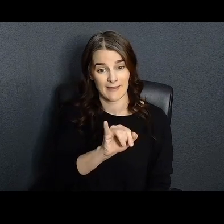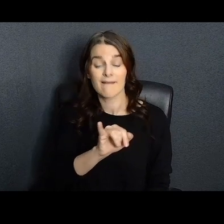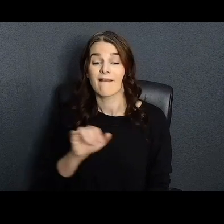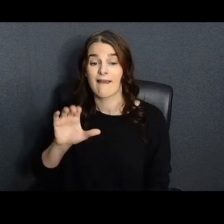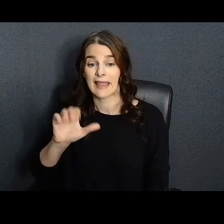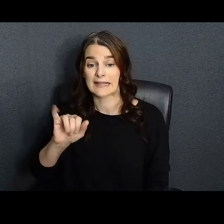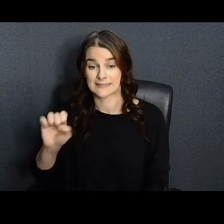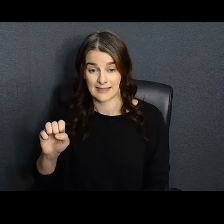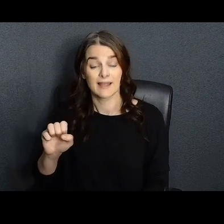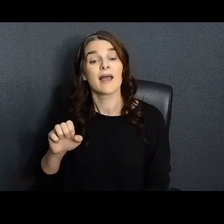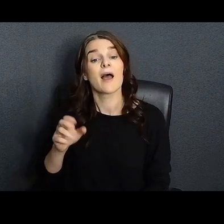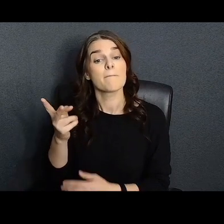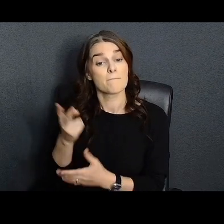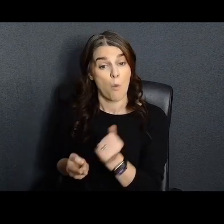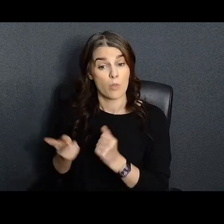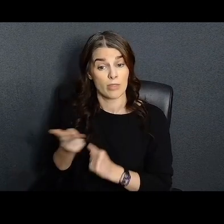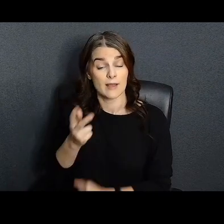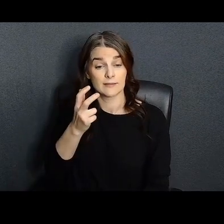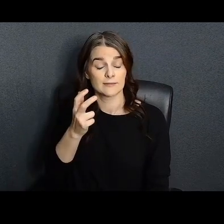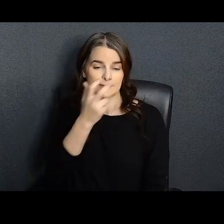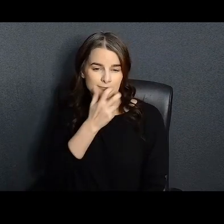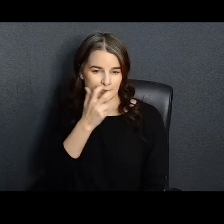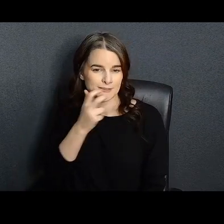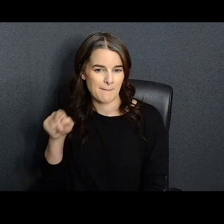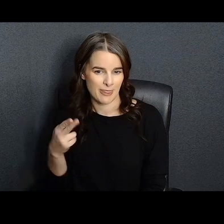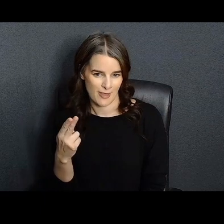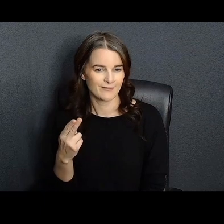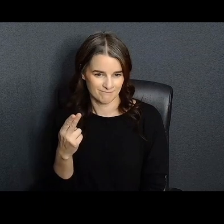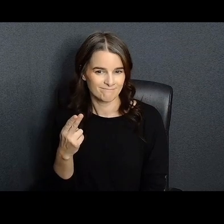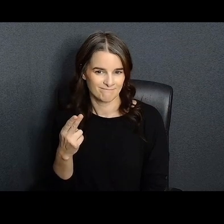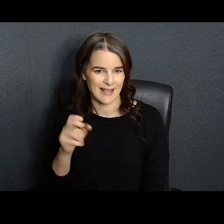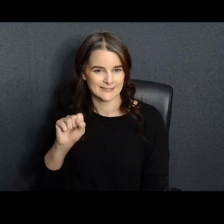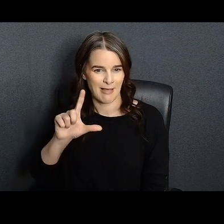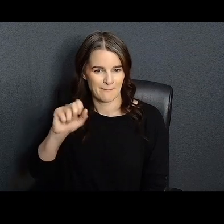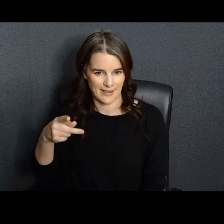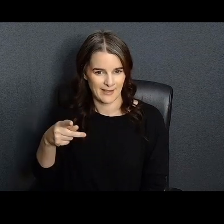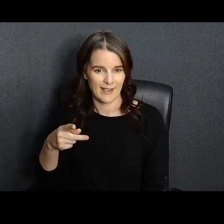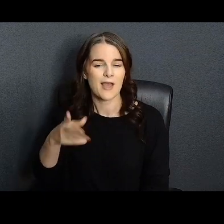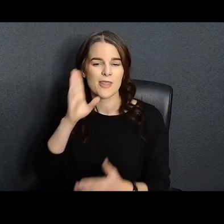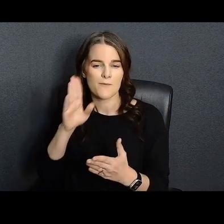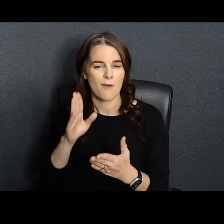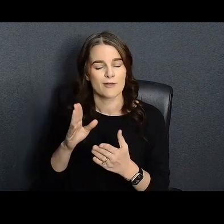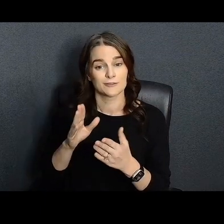pathologists on the TechOWL team who have joined us today to share their expertise on communication apps.